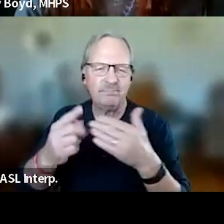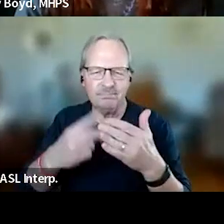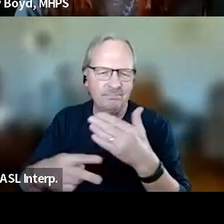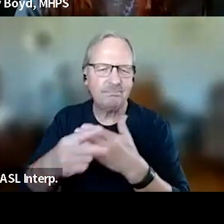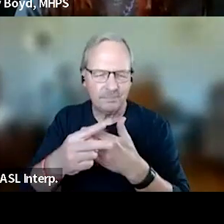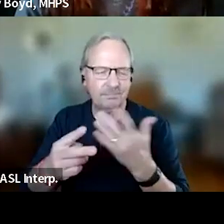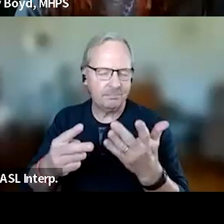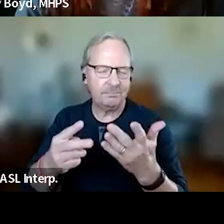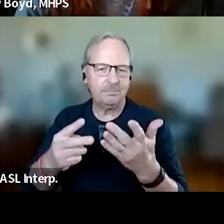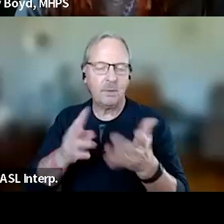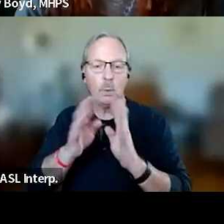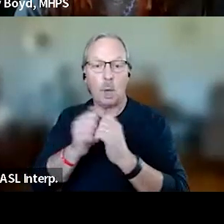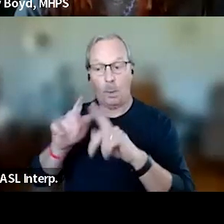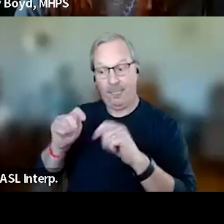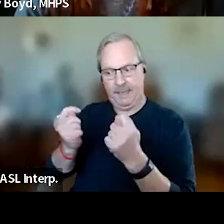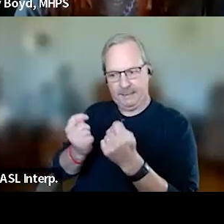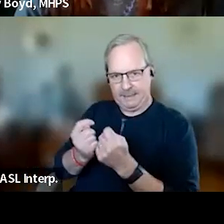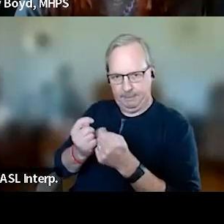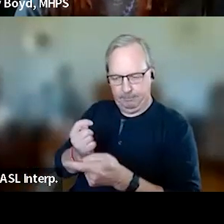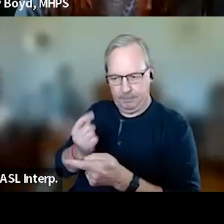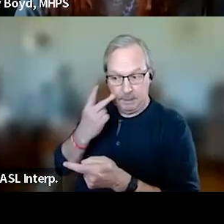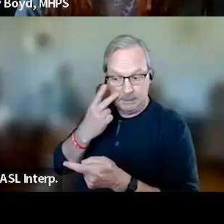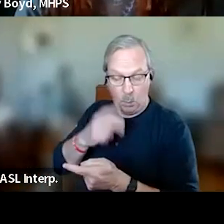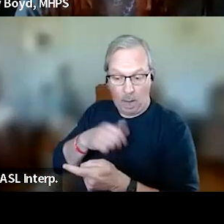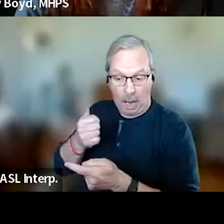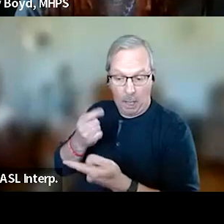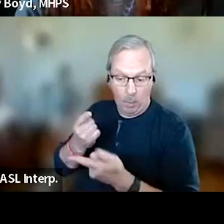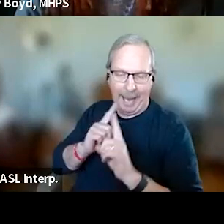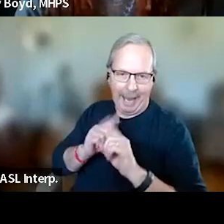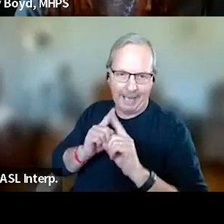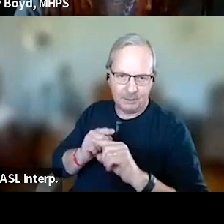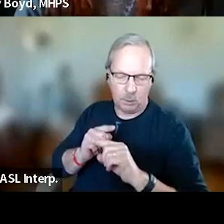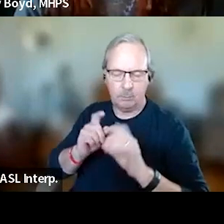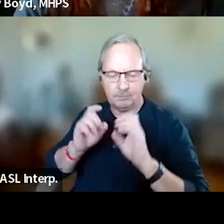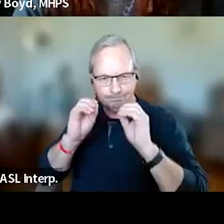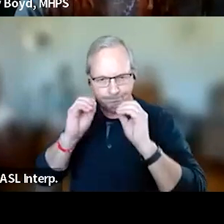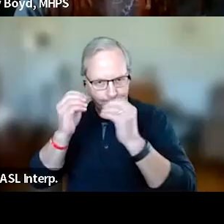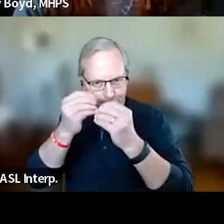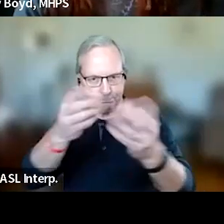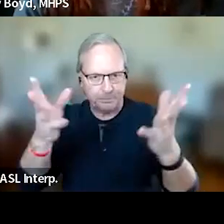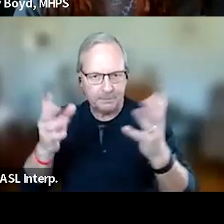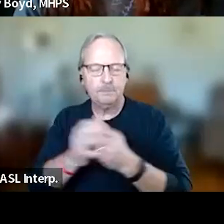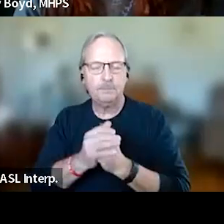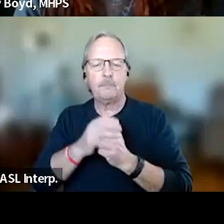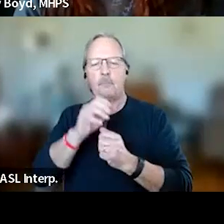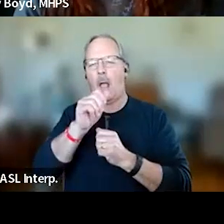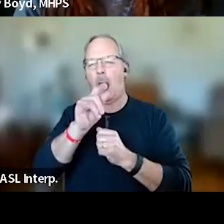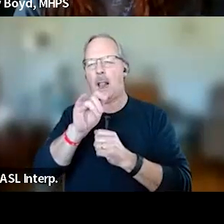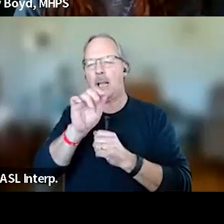we'll talk with the team too to see what else we can answer and get that to you. Alicia's added the survey link for the evaluation